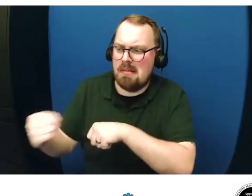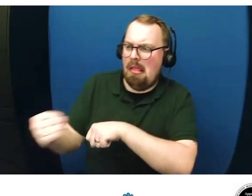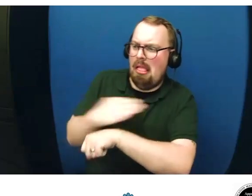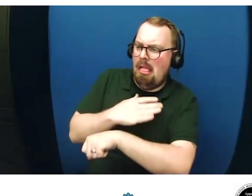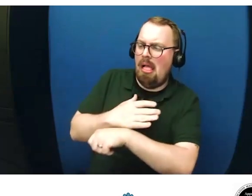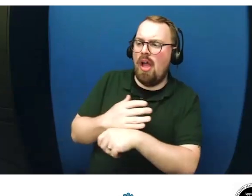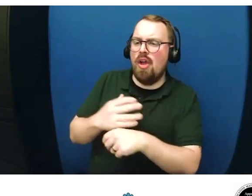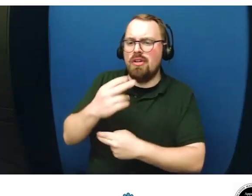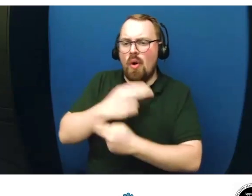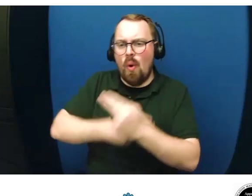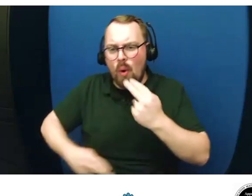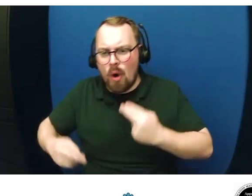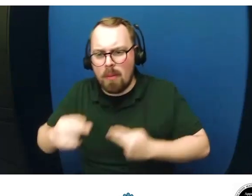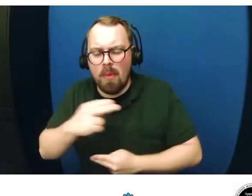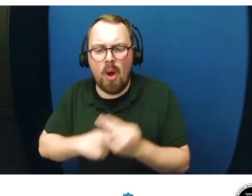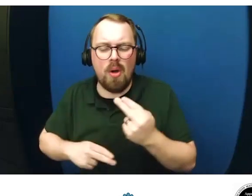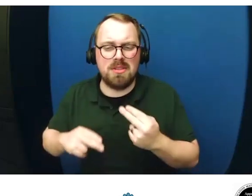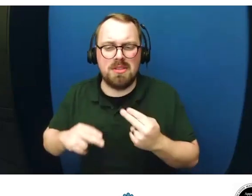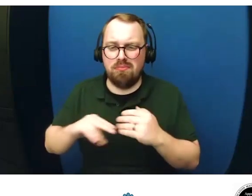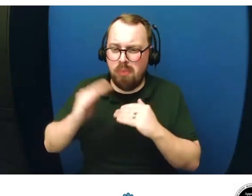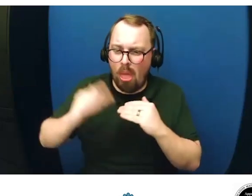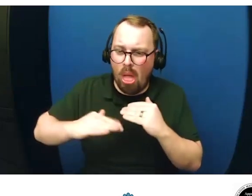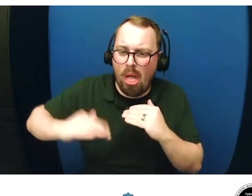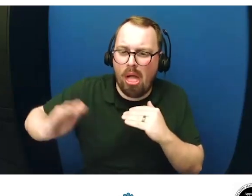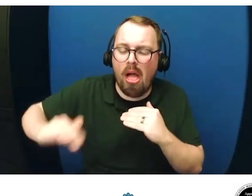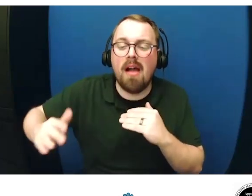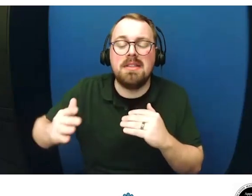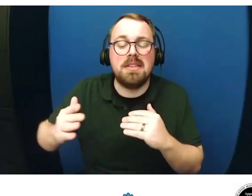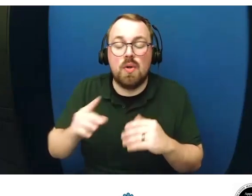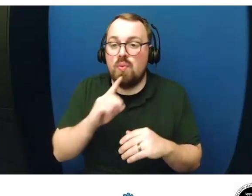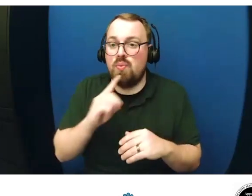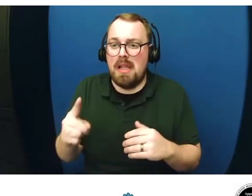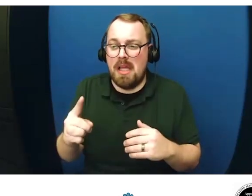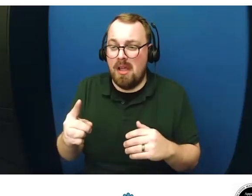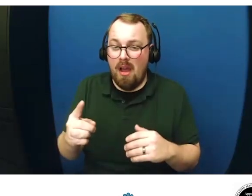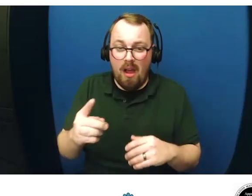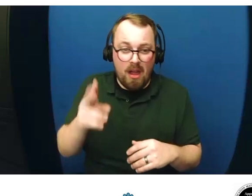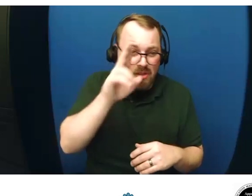hormones and emotions. And it can be a really tough thing.